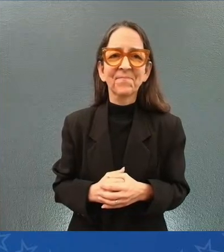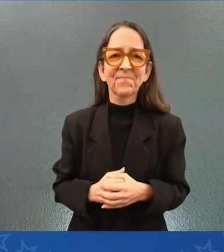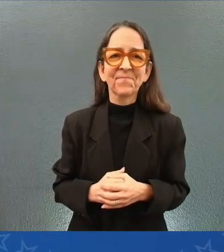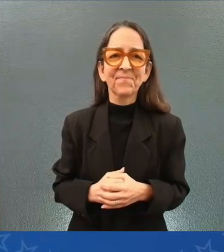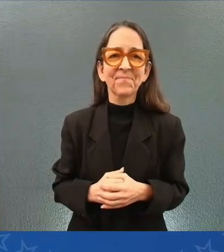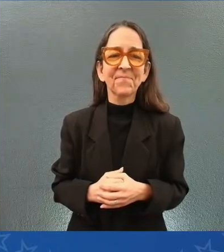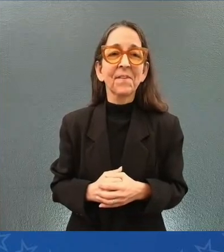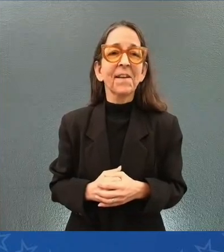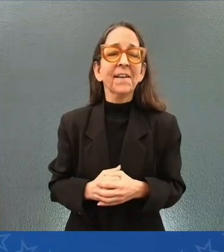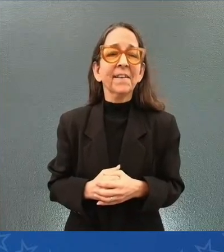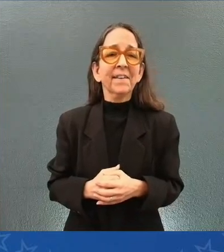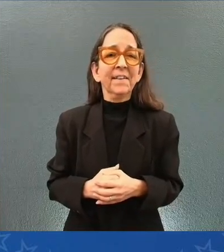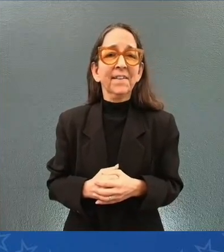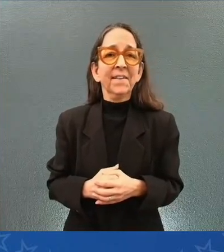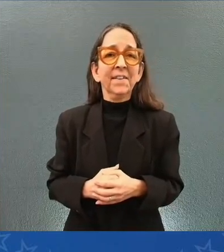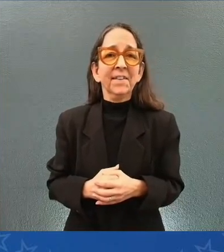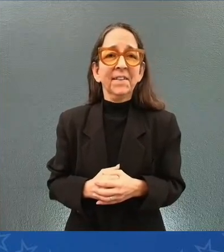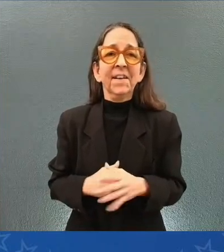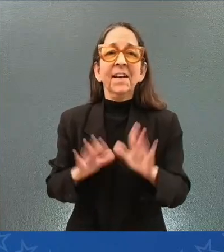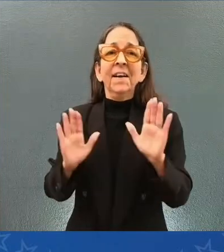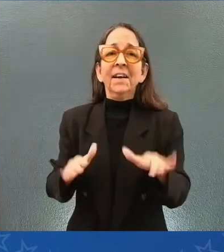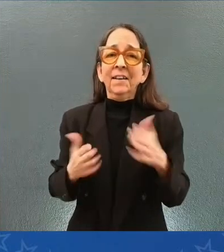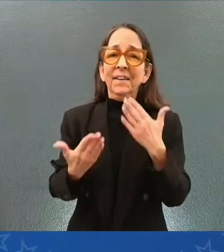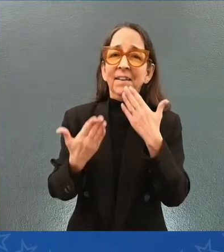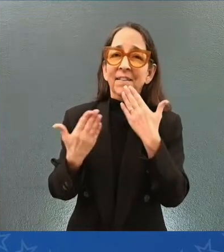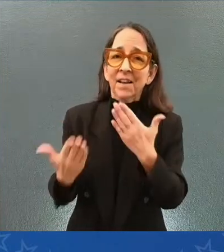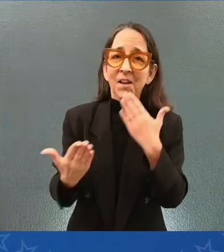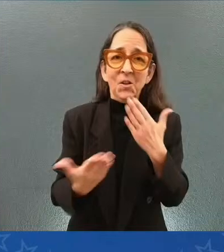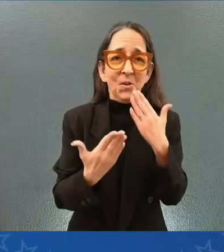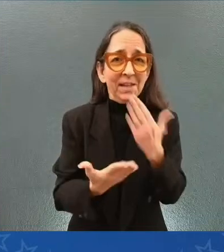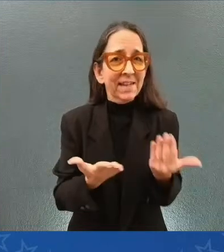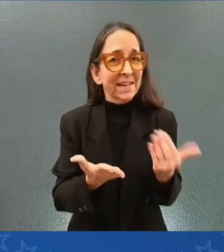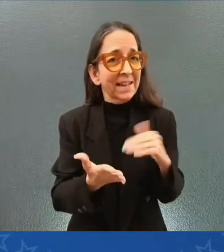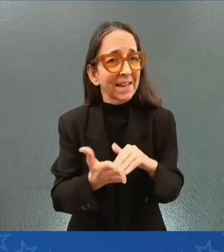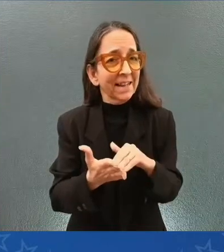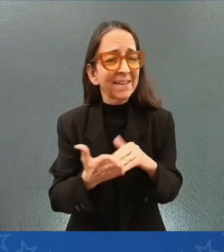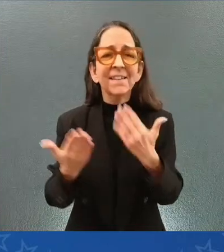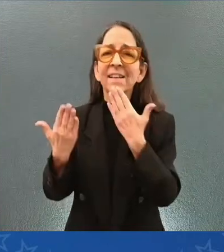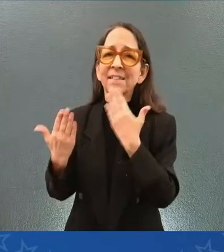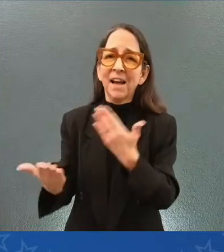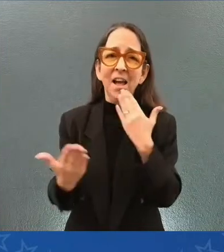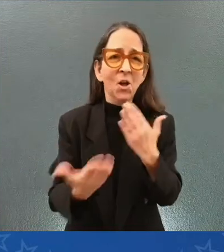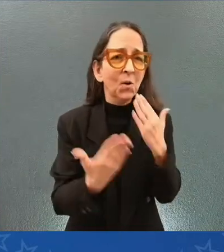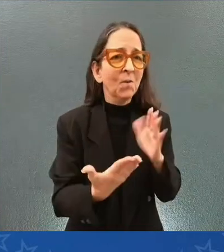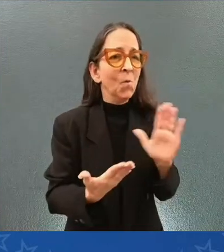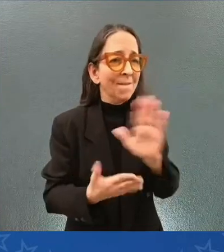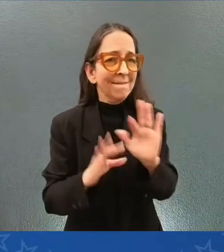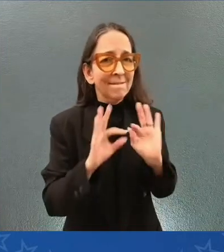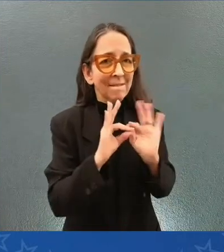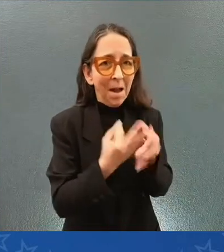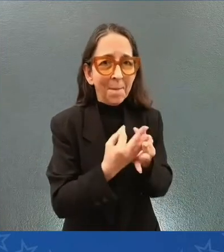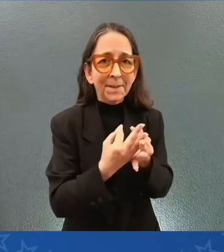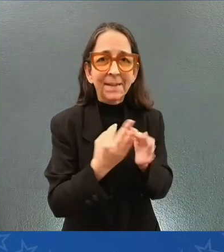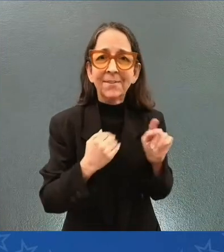Thank you all again. Thank you to your families, for your service and theirs for the nation.